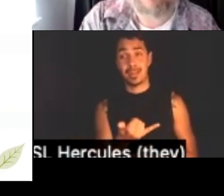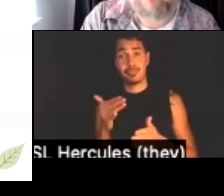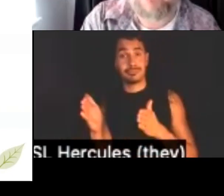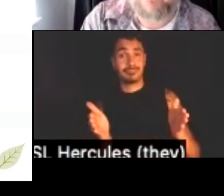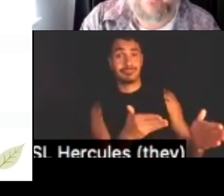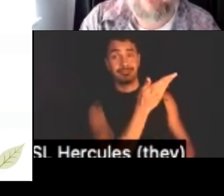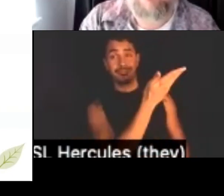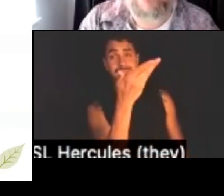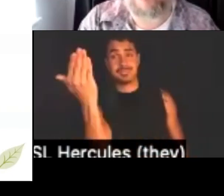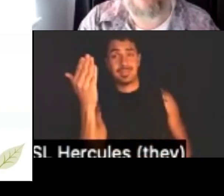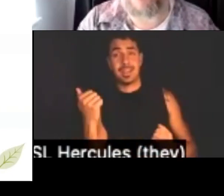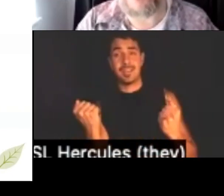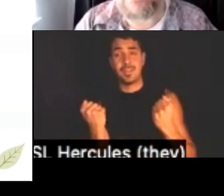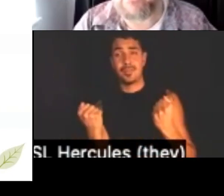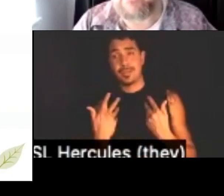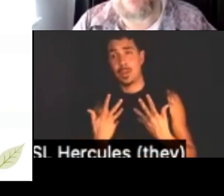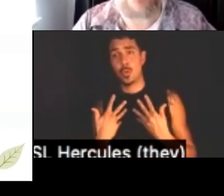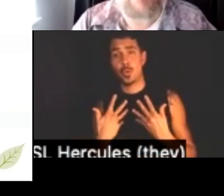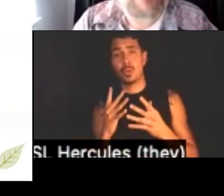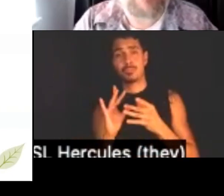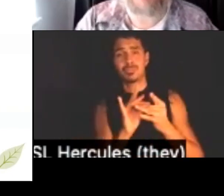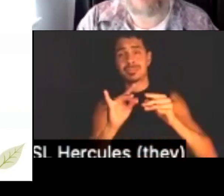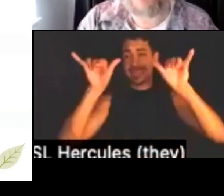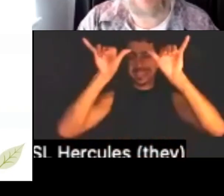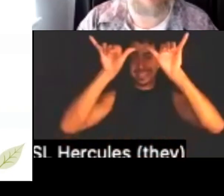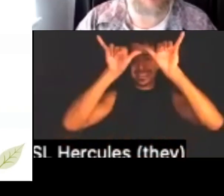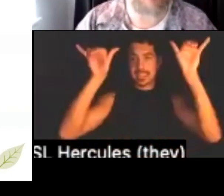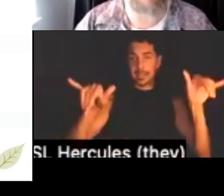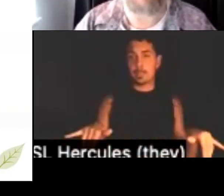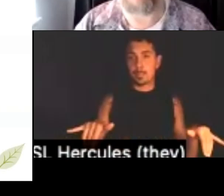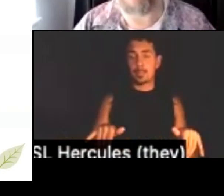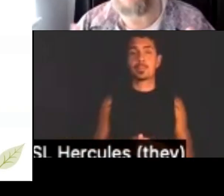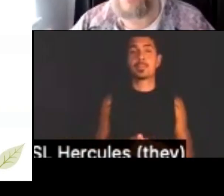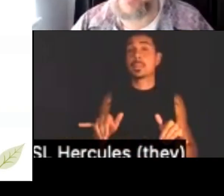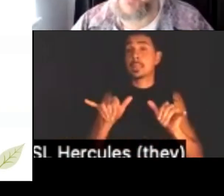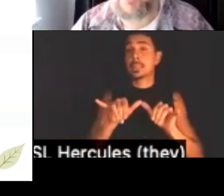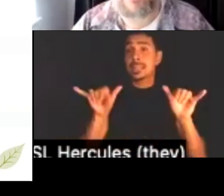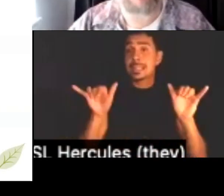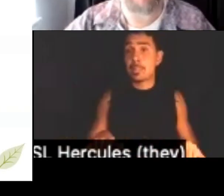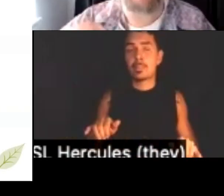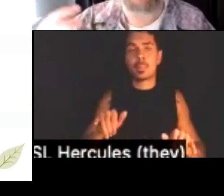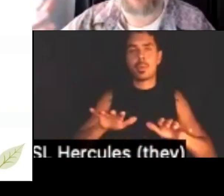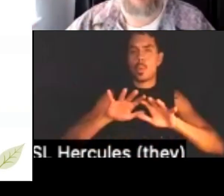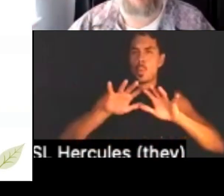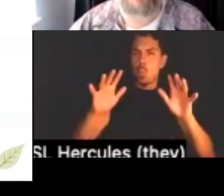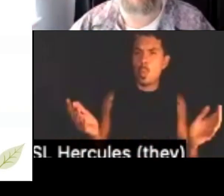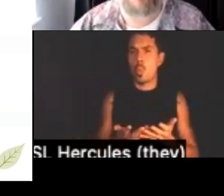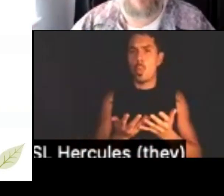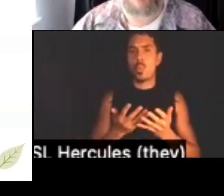there can be a lot of fear around systems. And systems can be the whole gatekeeping thing, which gonna talk a little bit more about